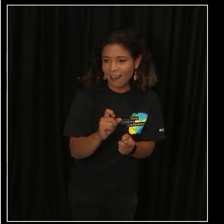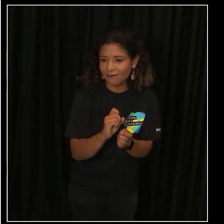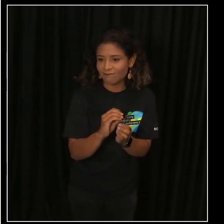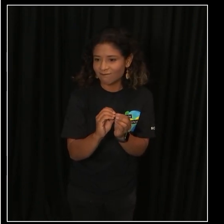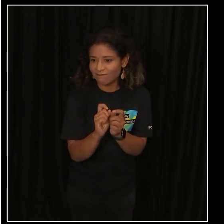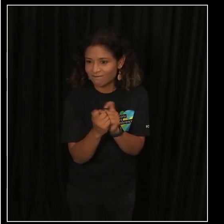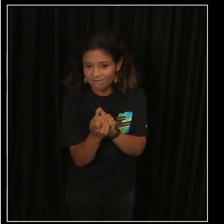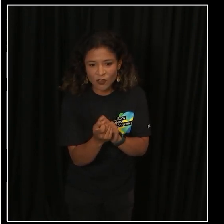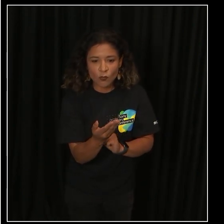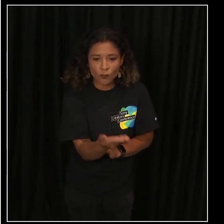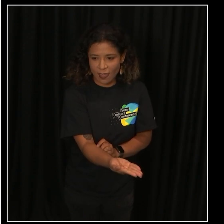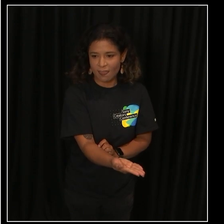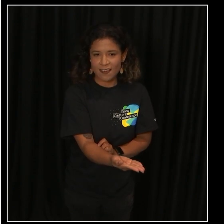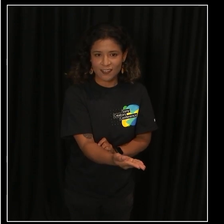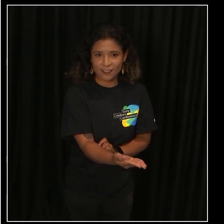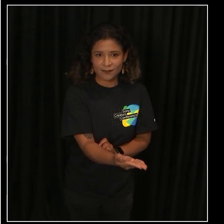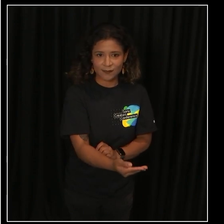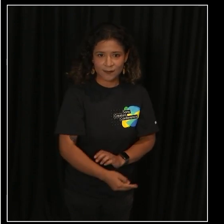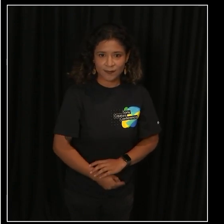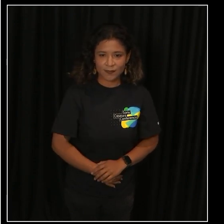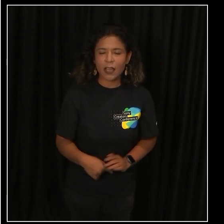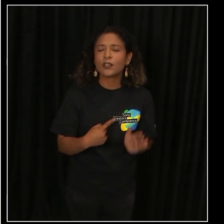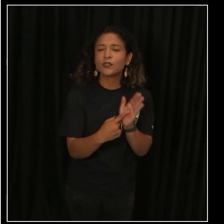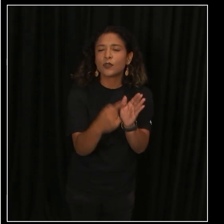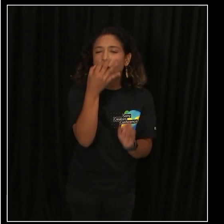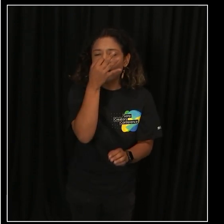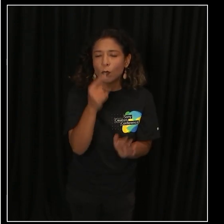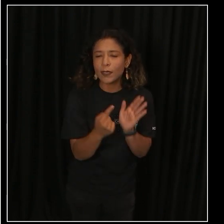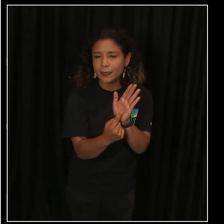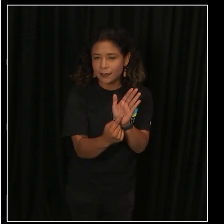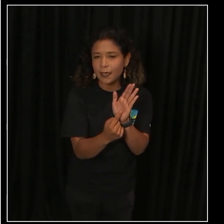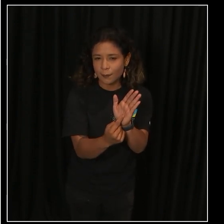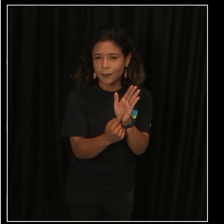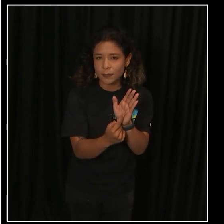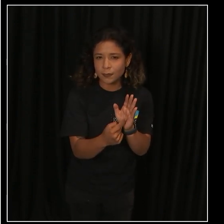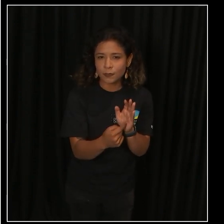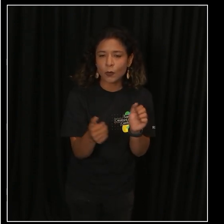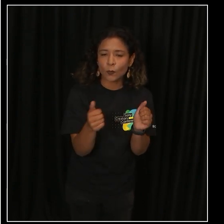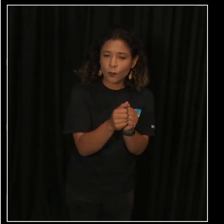Now, let me show you a few results from our ray tracing implementations.